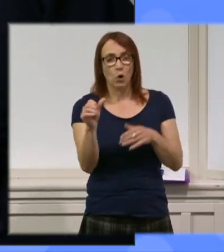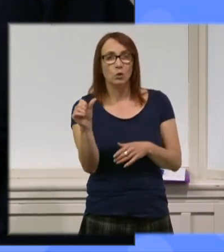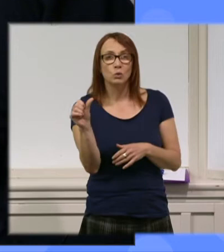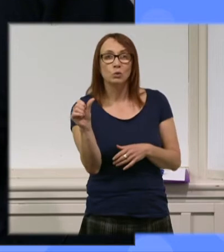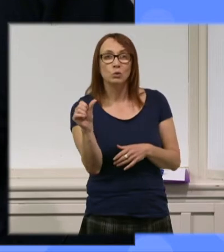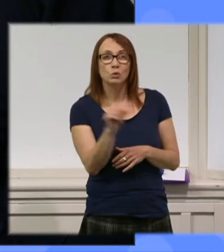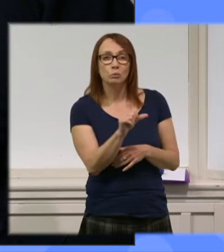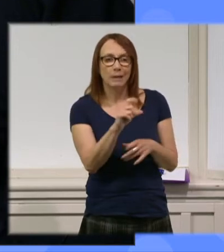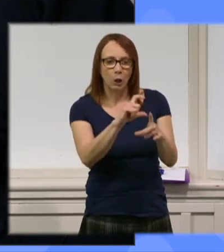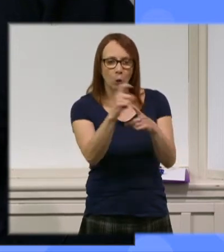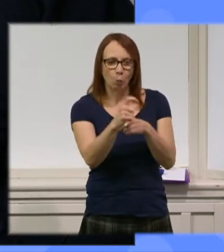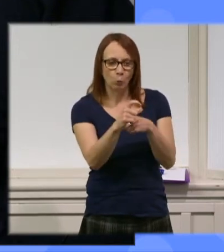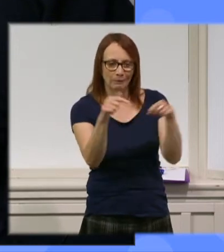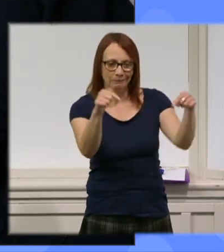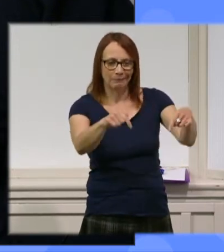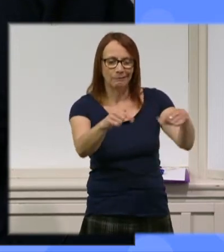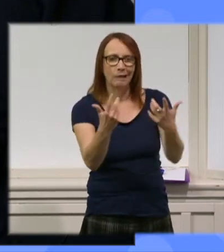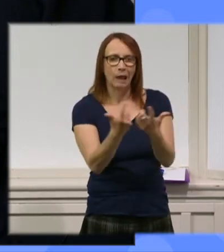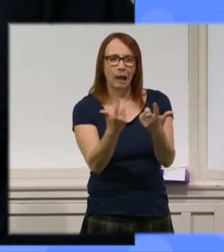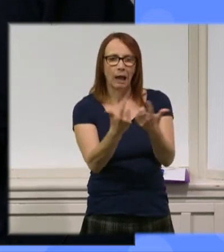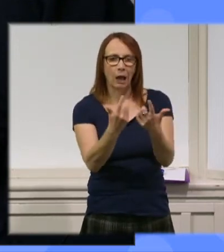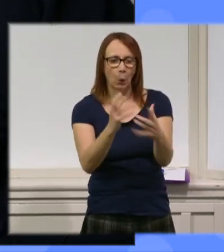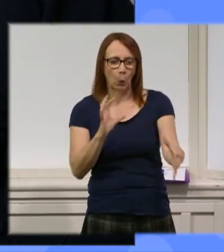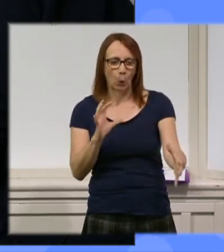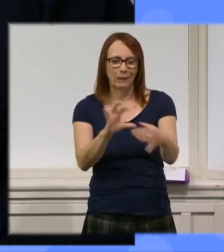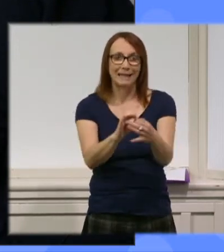communities and how we engaged was the new world as opposed to